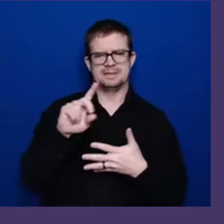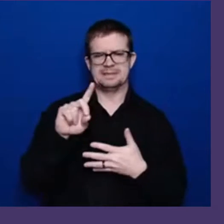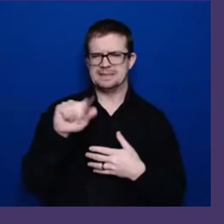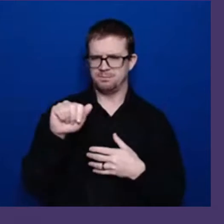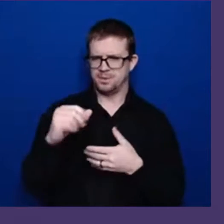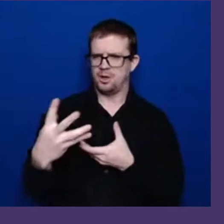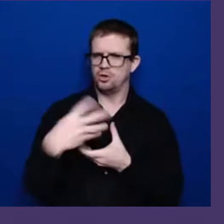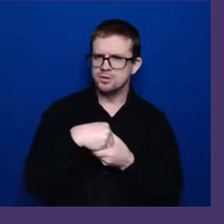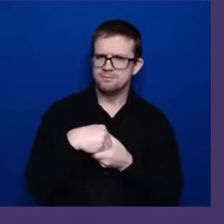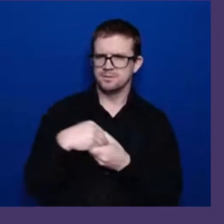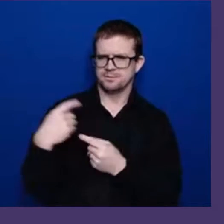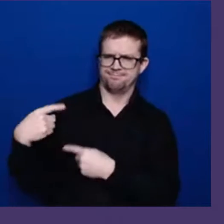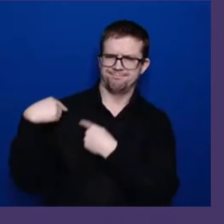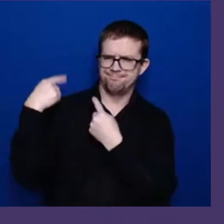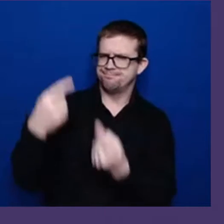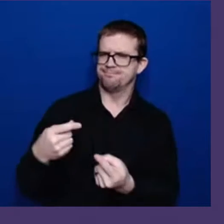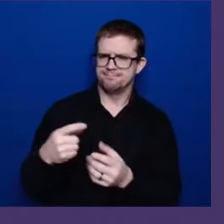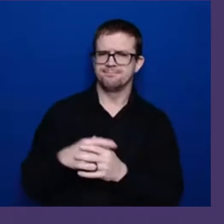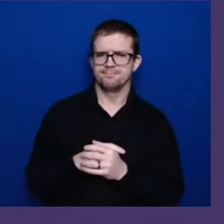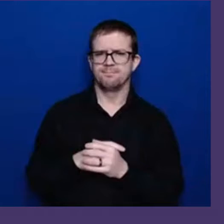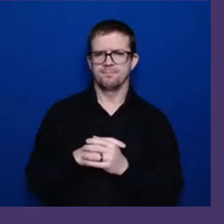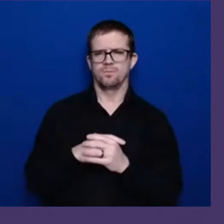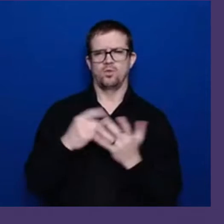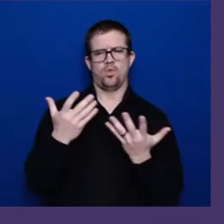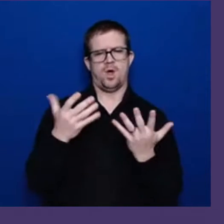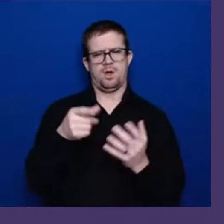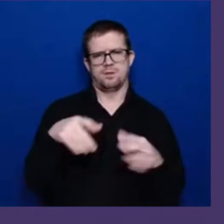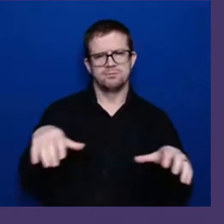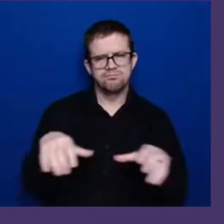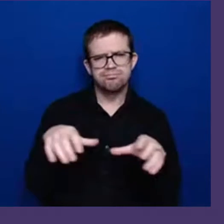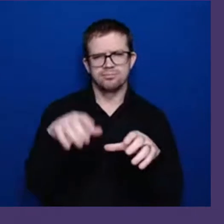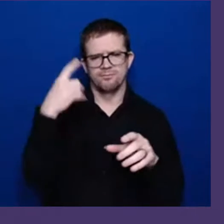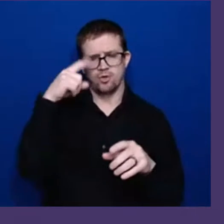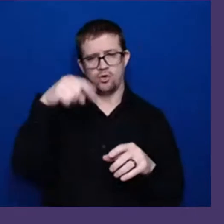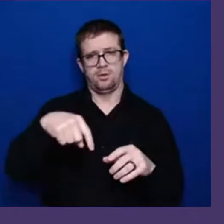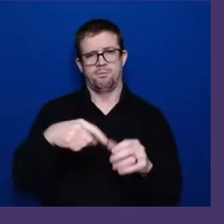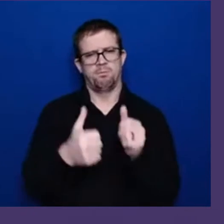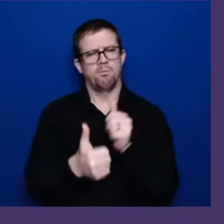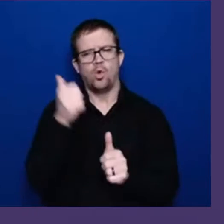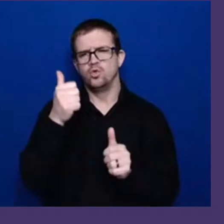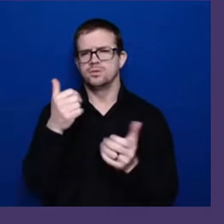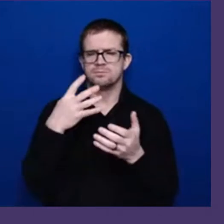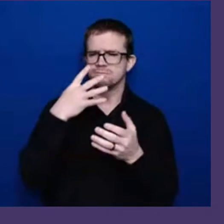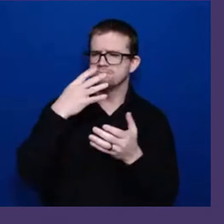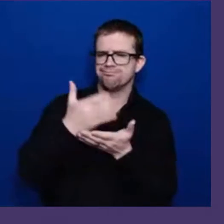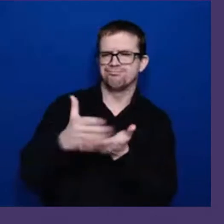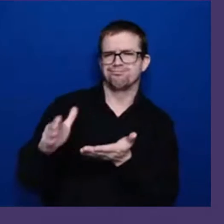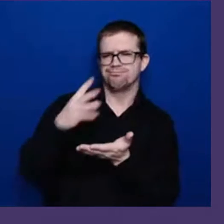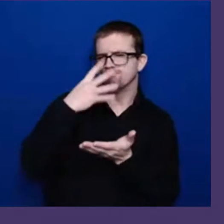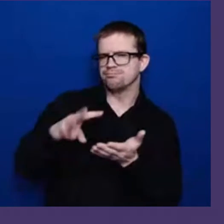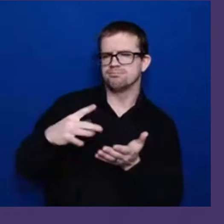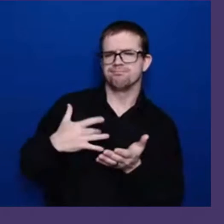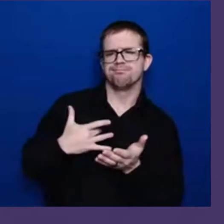do for the most marginalized, you do for the least marginalized because it's for everyone.